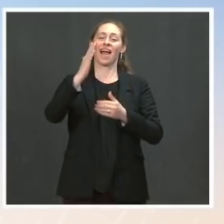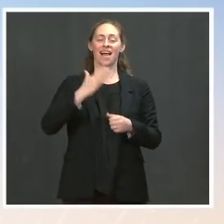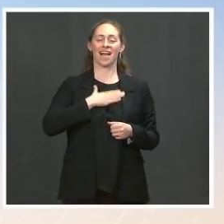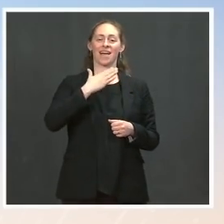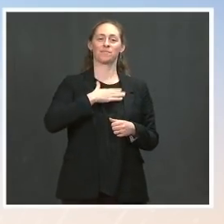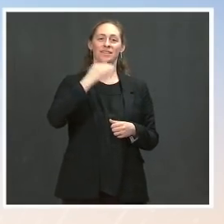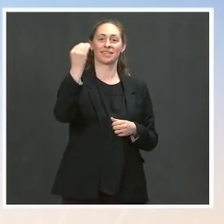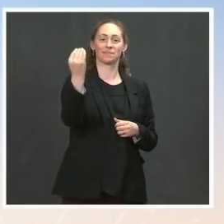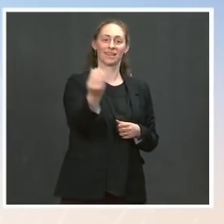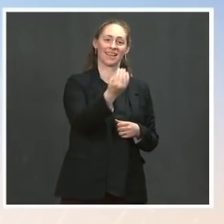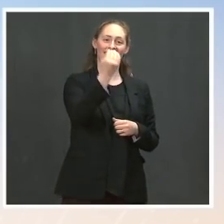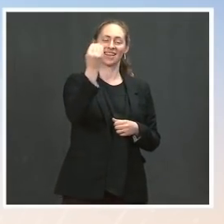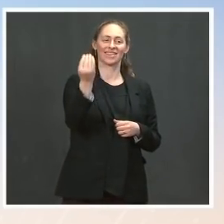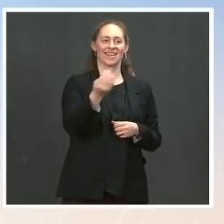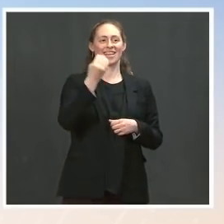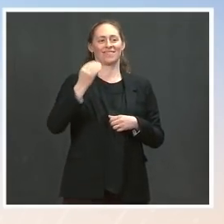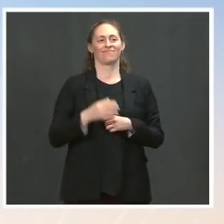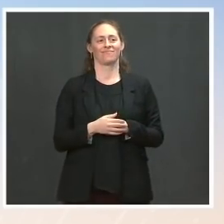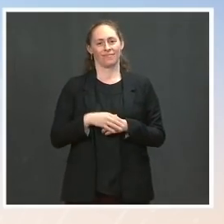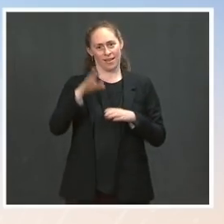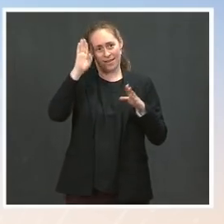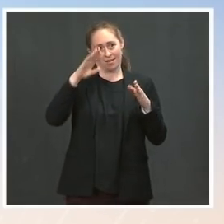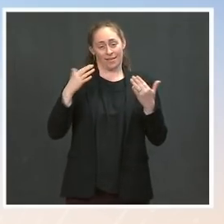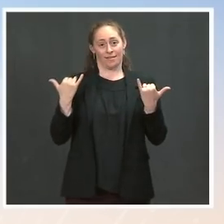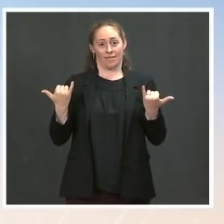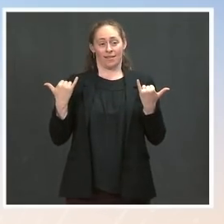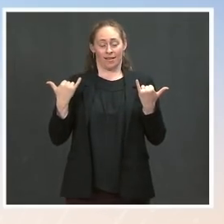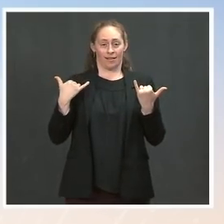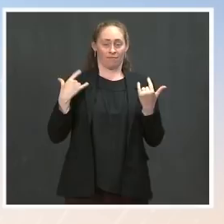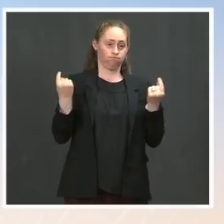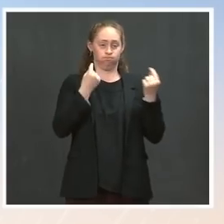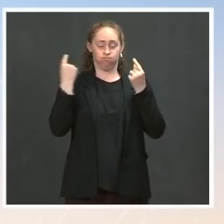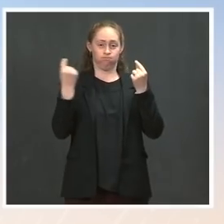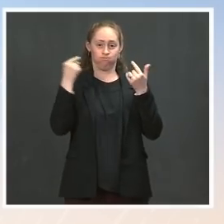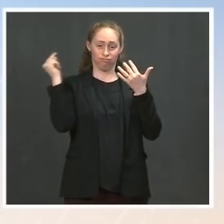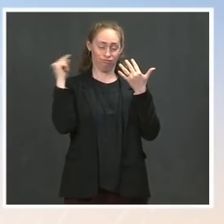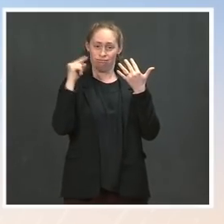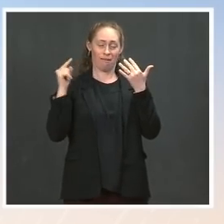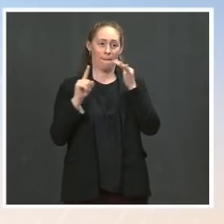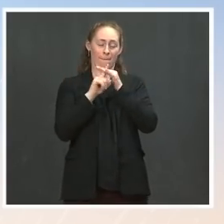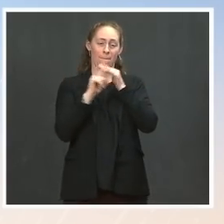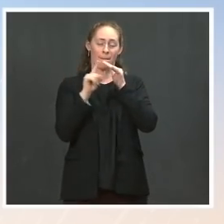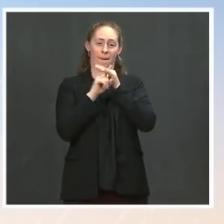I know we have a busy afternoon for all of you, so we will try to get through as many questions as we can possibly get through.